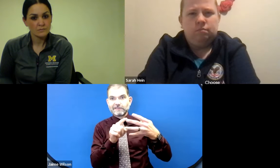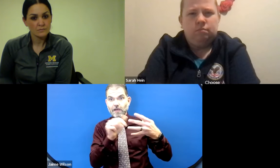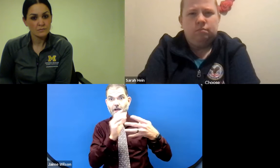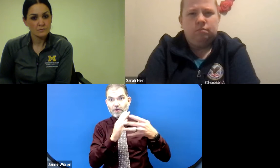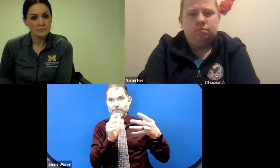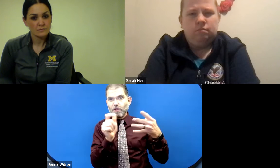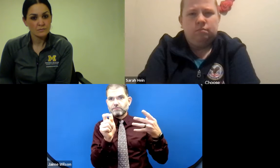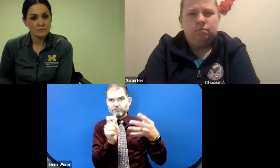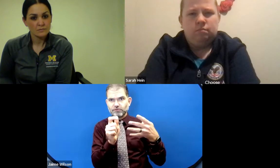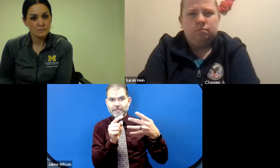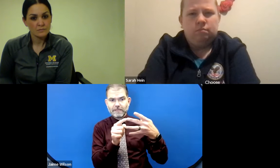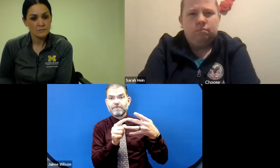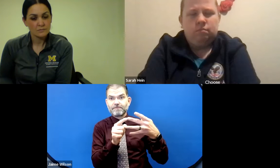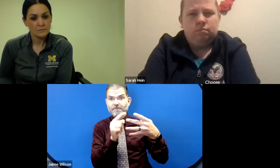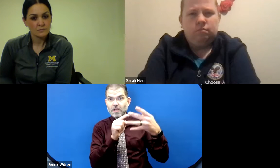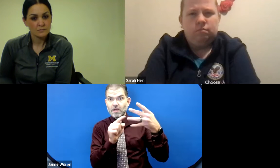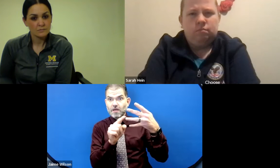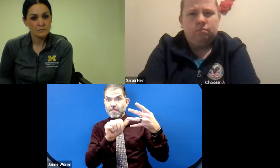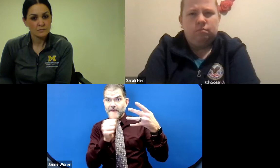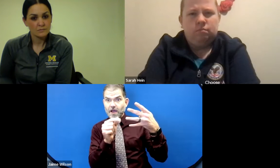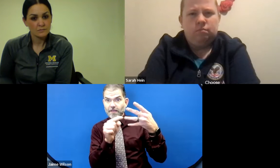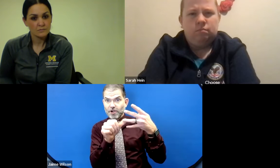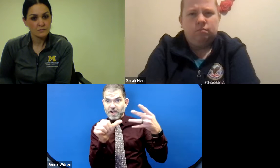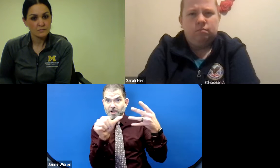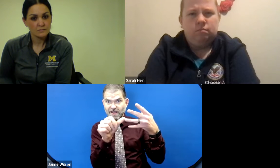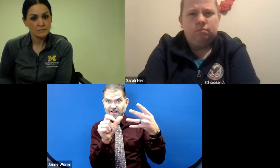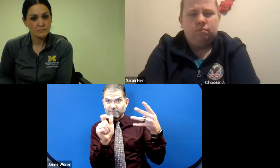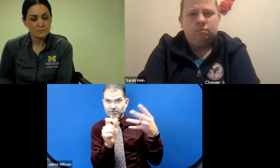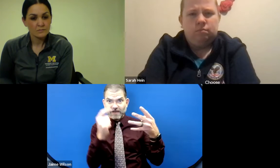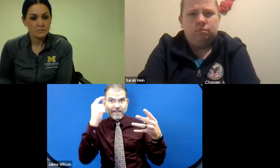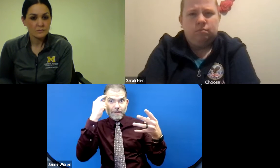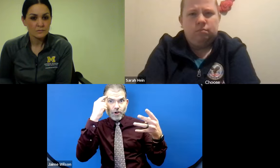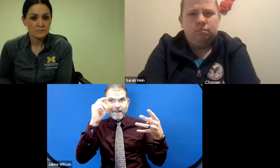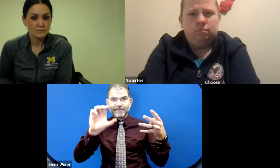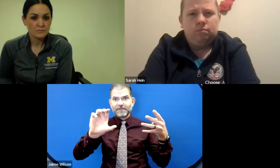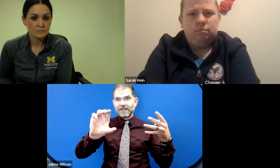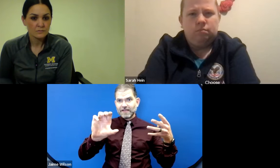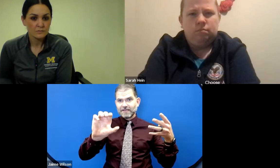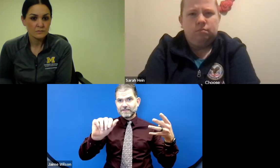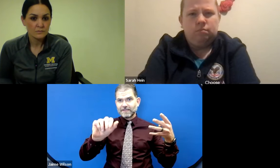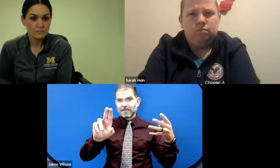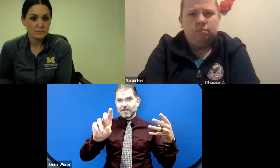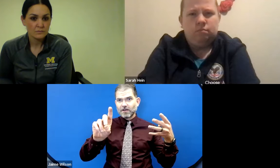ASL Interpreter: The hippocampus. ASL Interpreter: as I mentioned, is the second of the 4 ASL Interpreter: that will shrink. ASL Interpreter: The third area